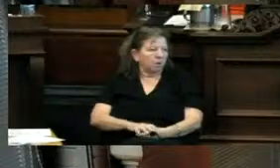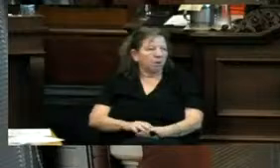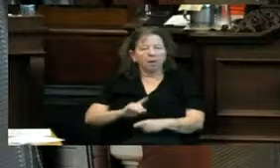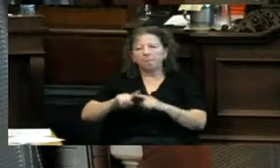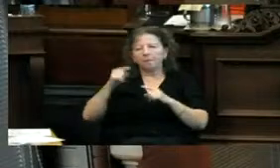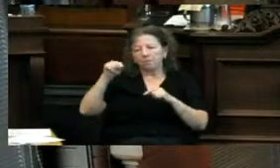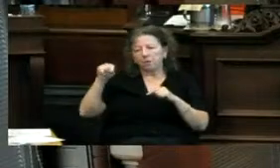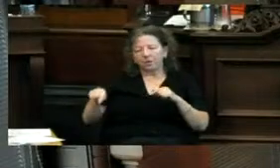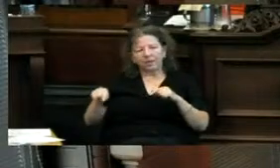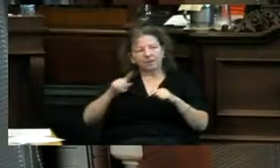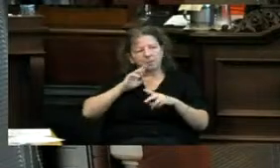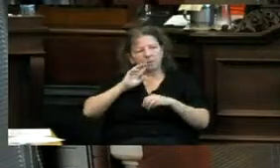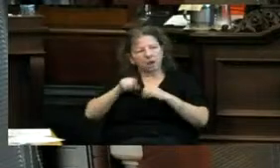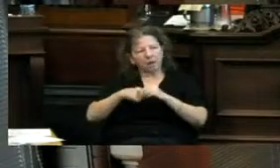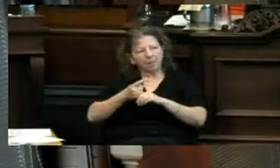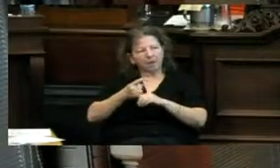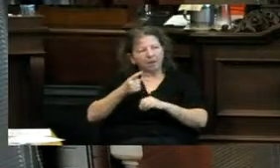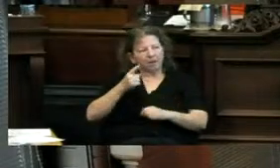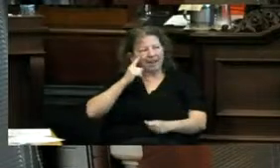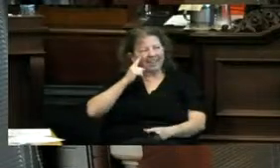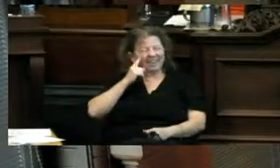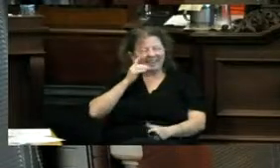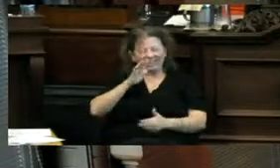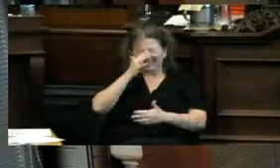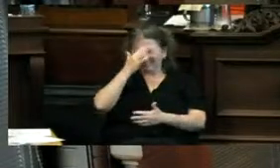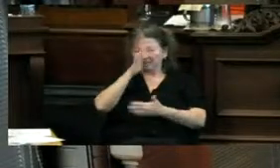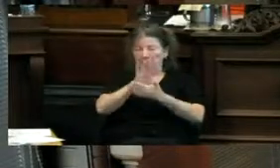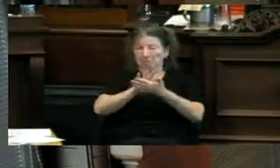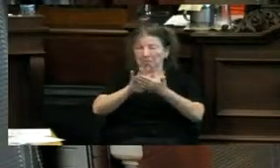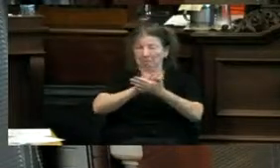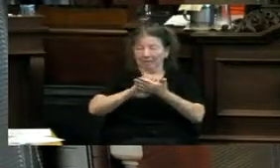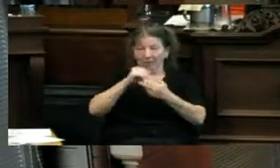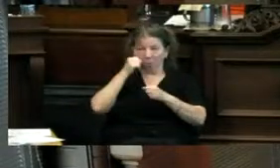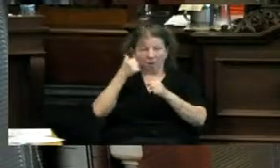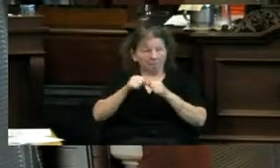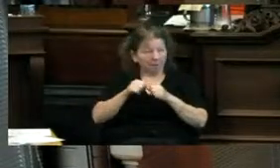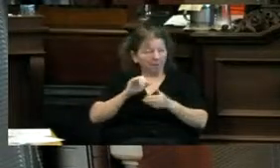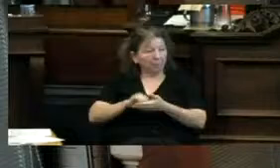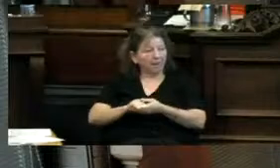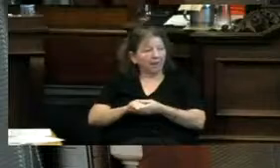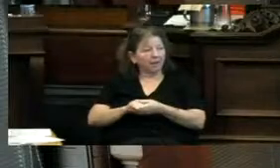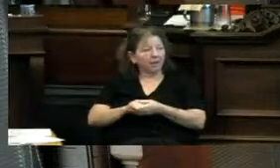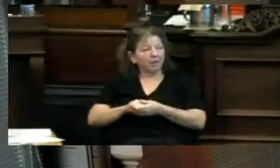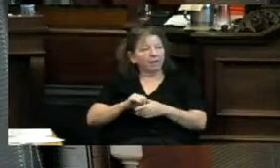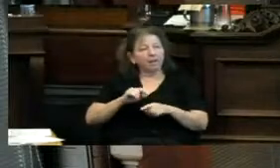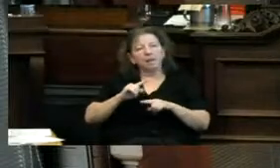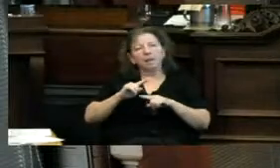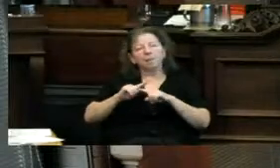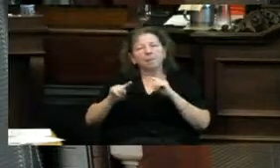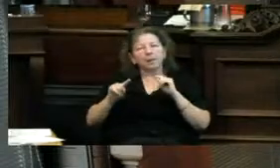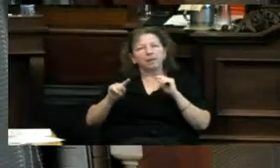that we have related to ShotSpotter, so we can provide that detail to you. This particular case that you're